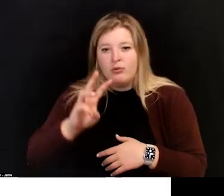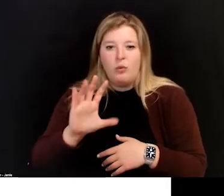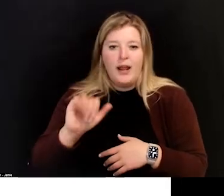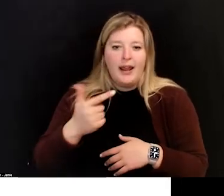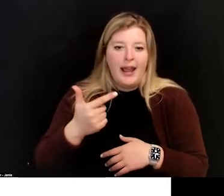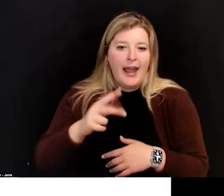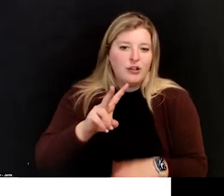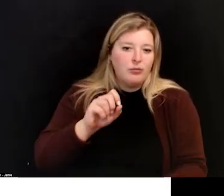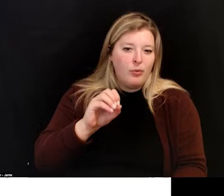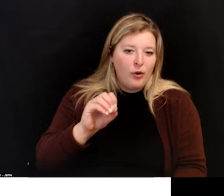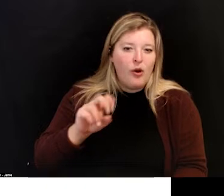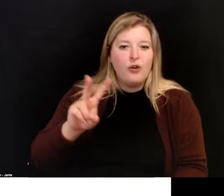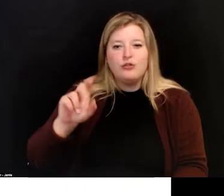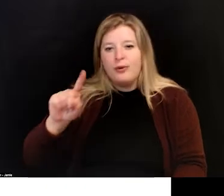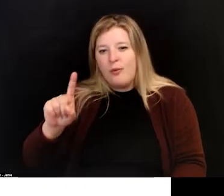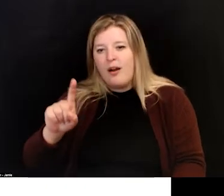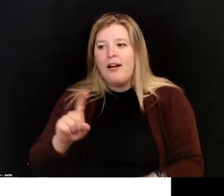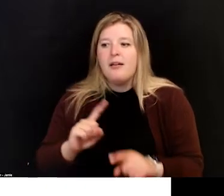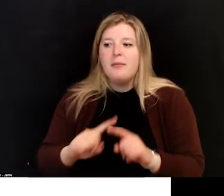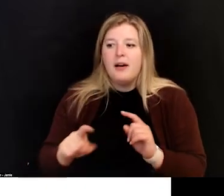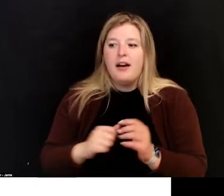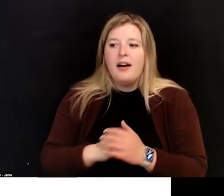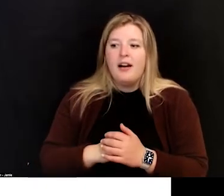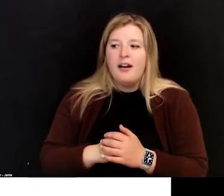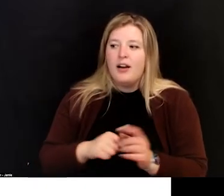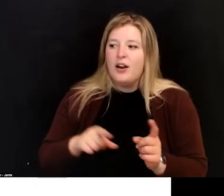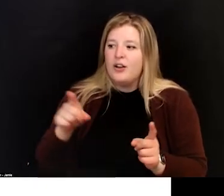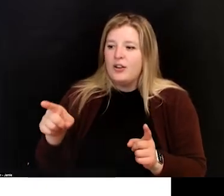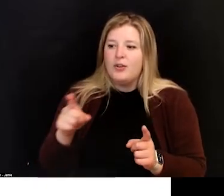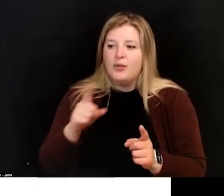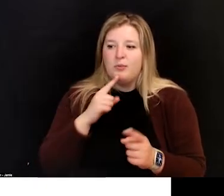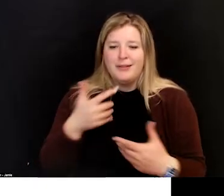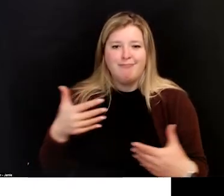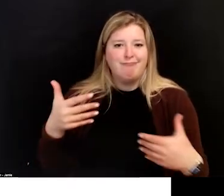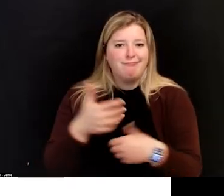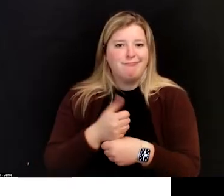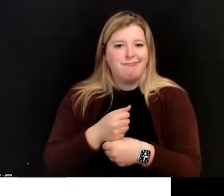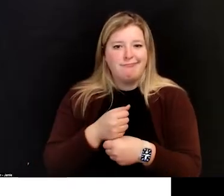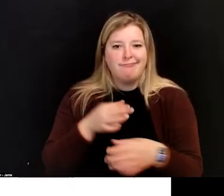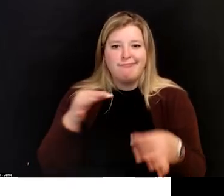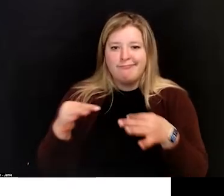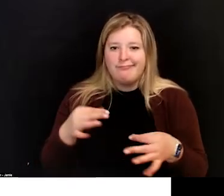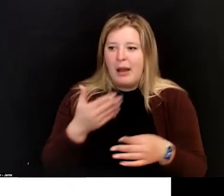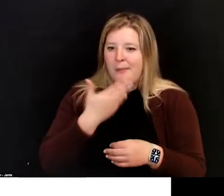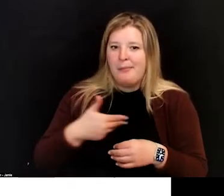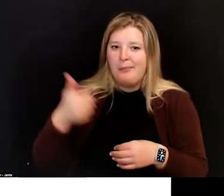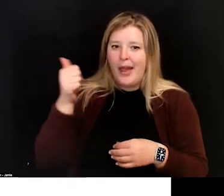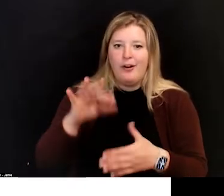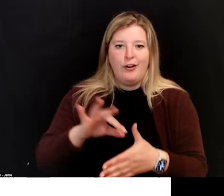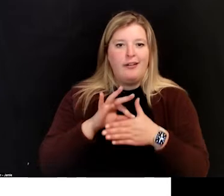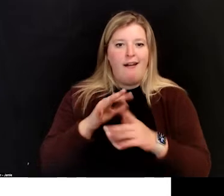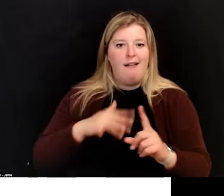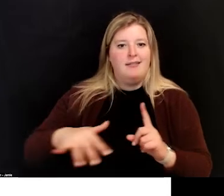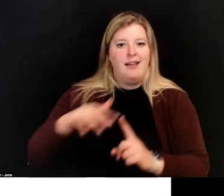But what you did is put it all in just better context to have a better understanding of why are we doing this